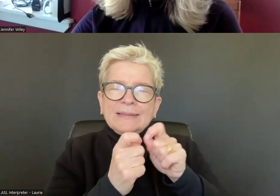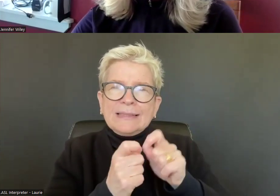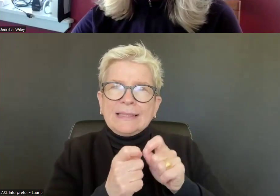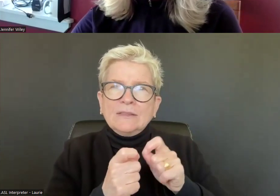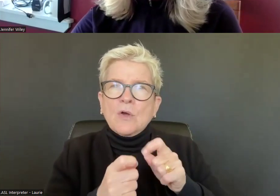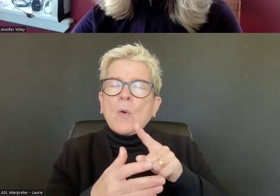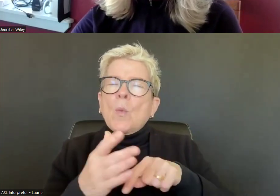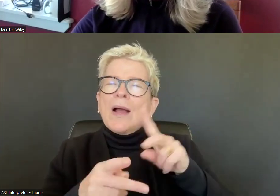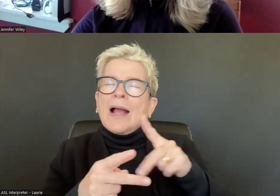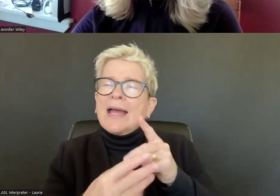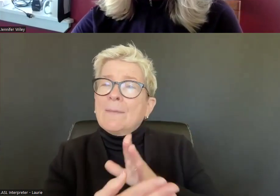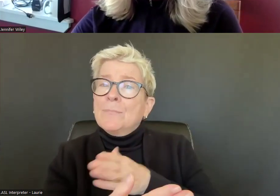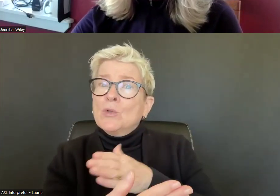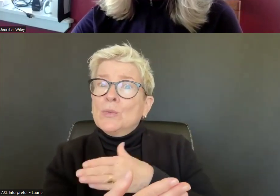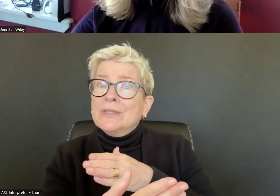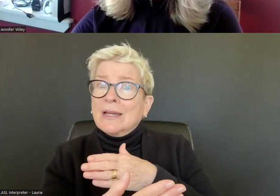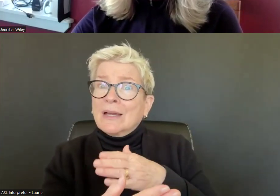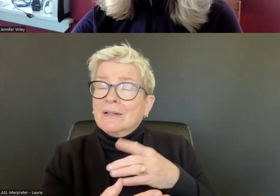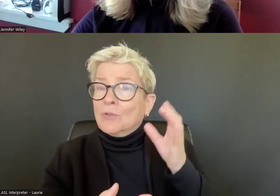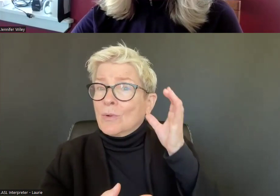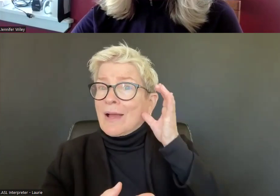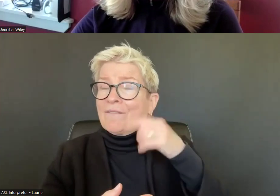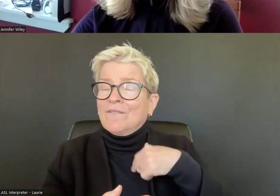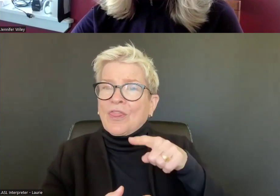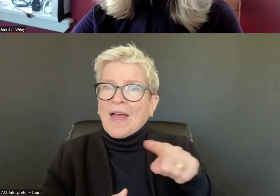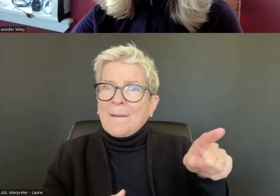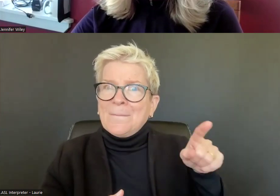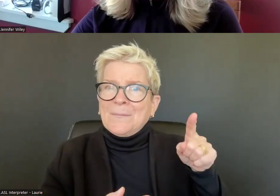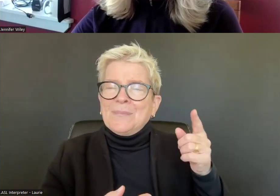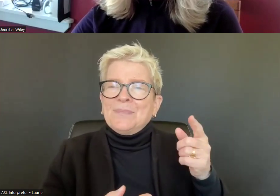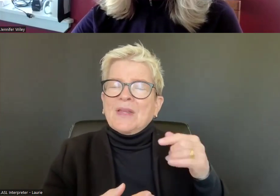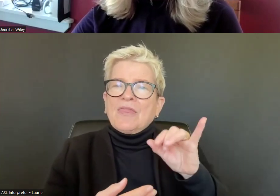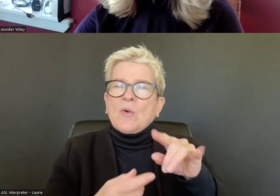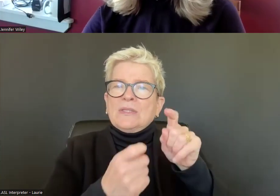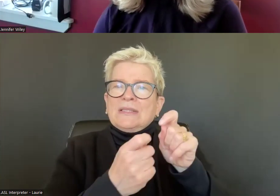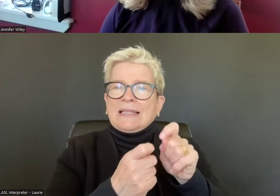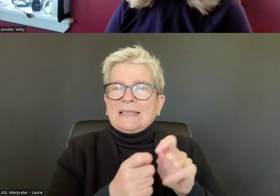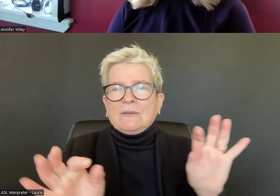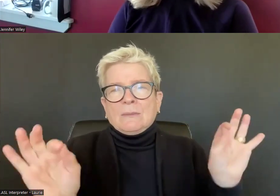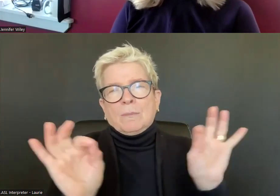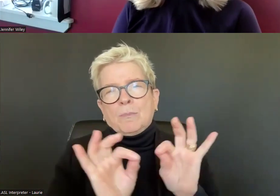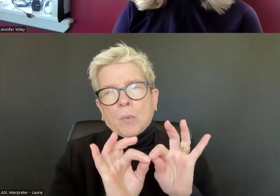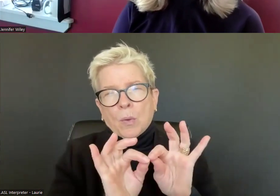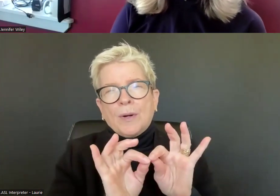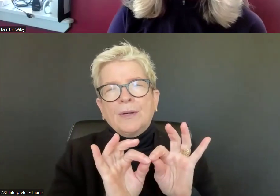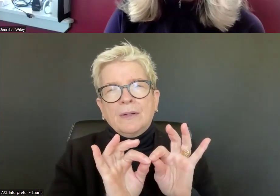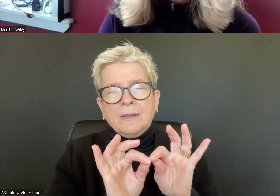enter - those details are really important and we want to make sure that we can focus